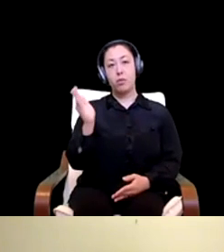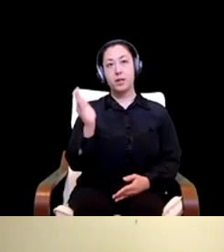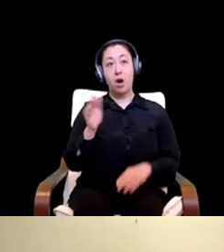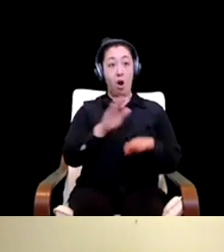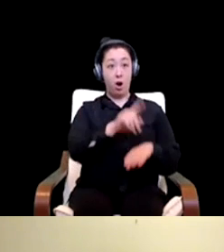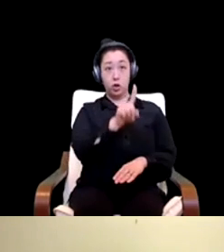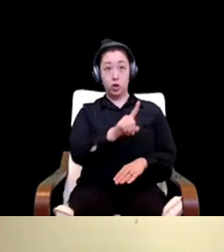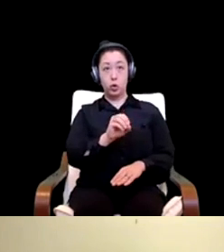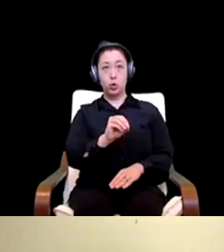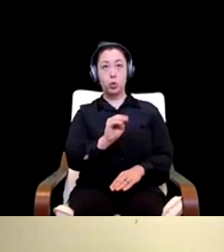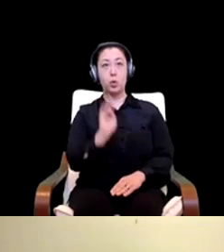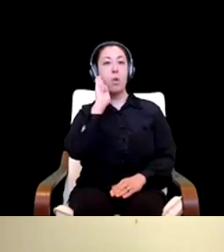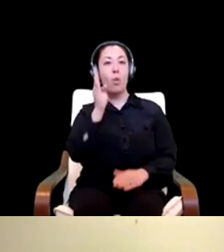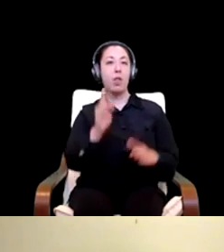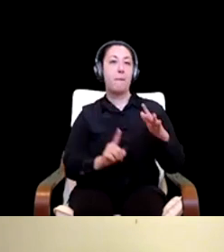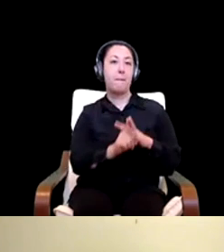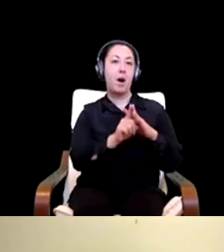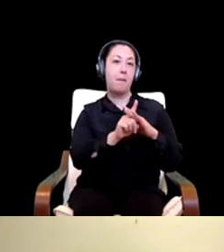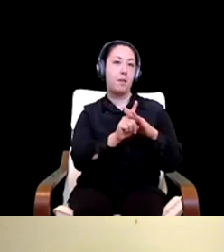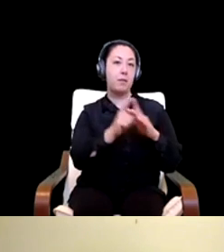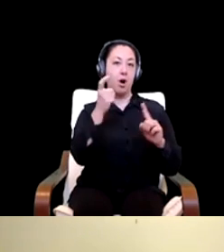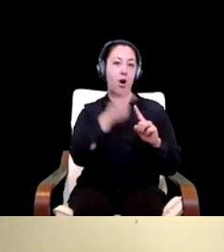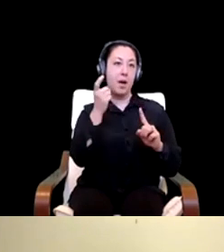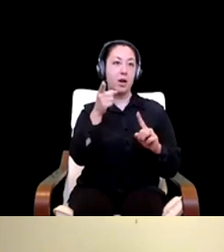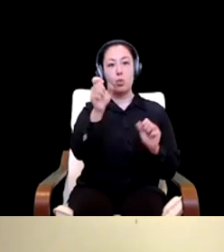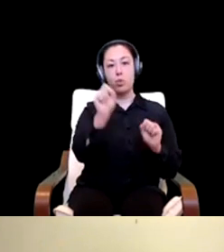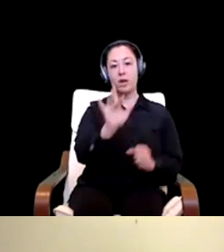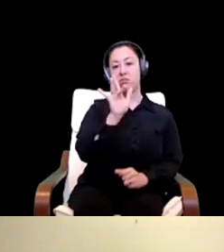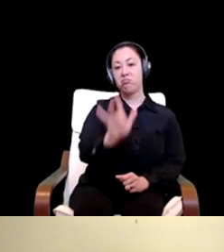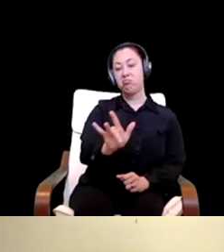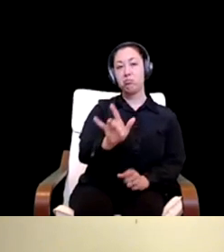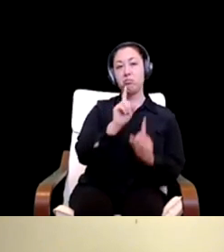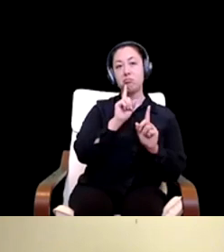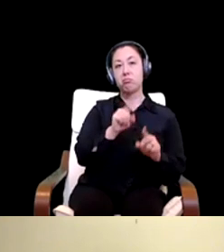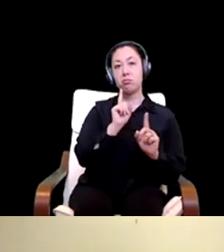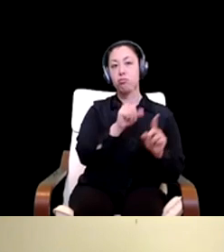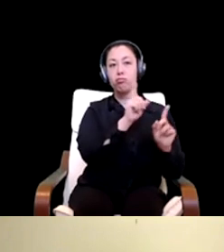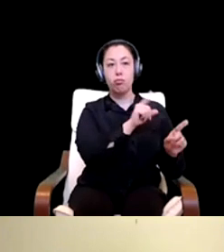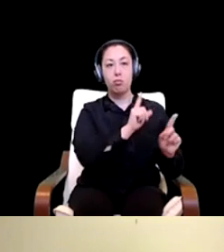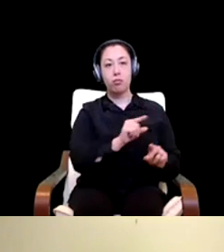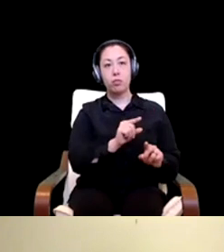pop up on your screen allowing you to click on the answer. These polls will be read aloud